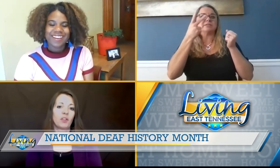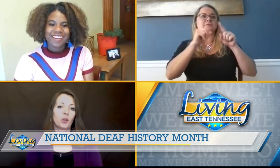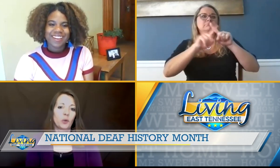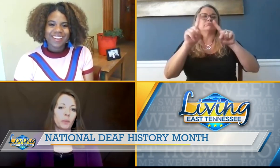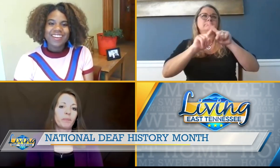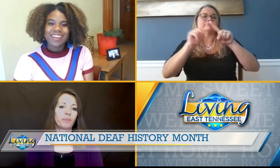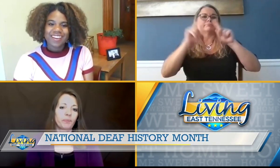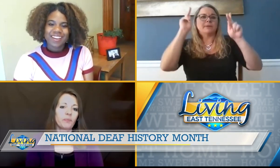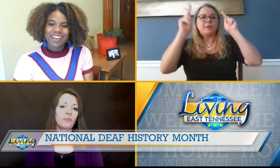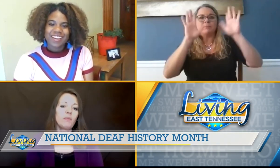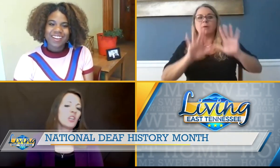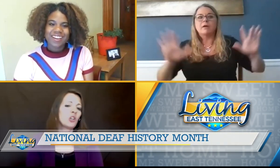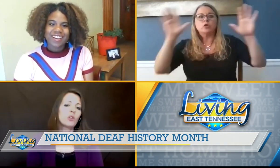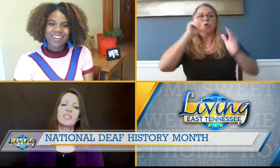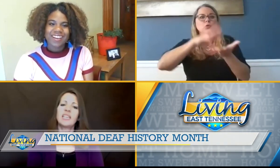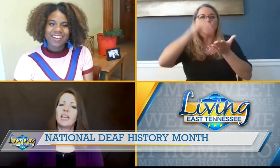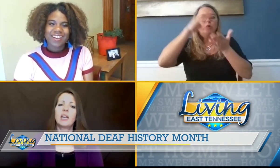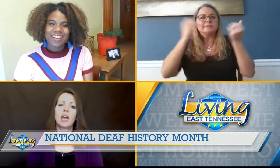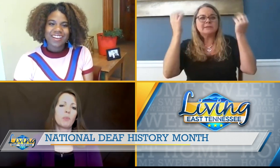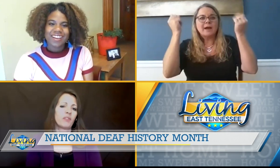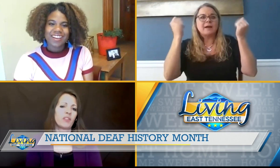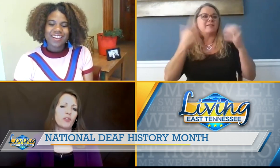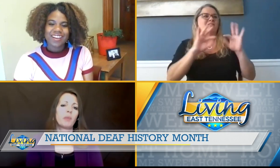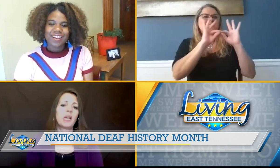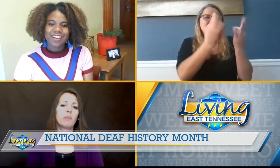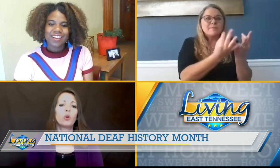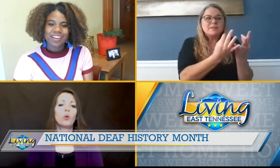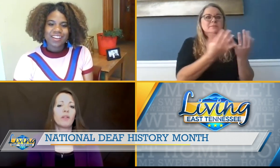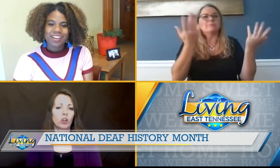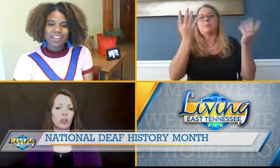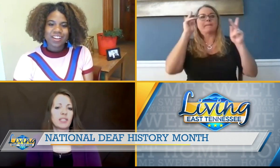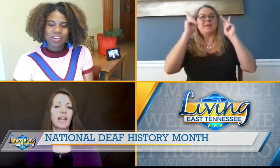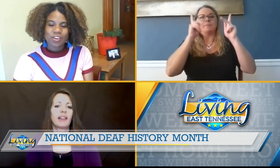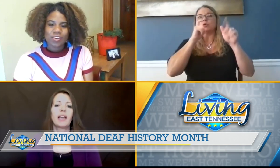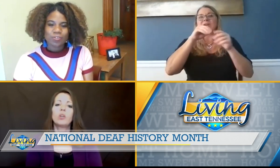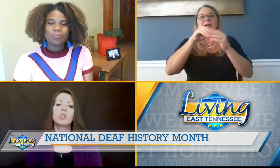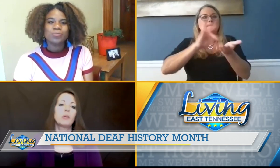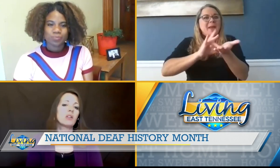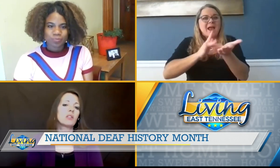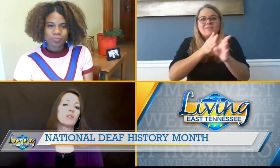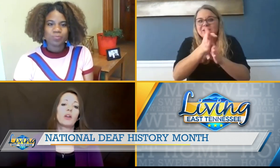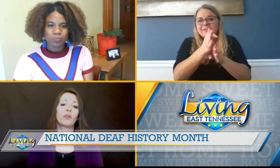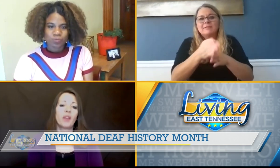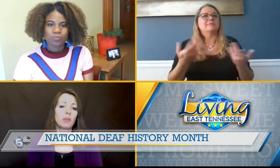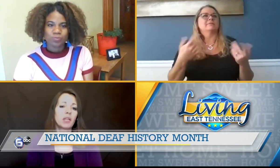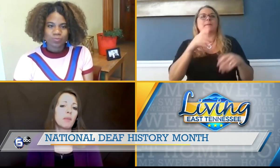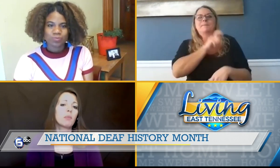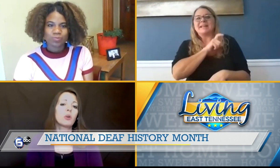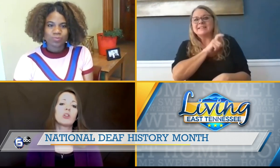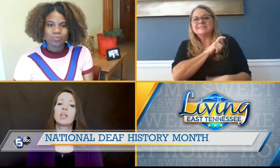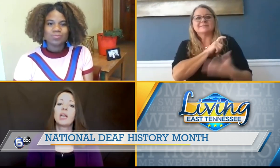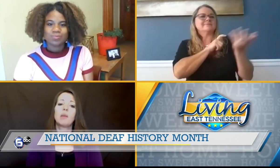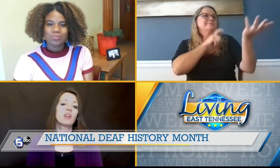THE COMMUNITY AND OTHER WAYS ONLINE DIGITALLY. THE HASHTAG Y